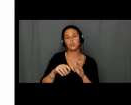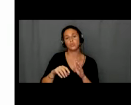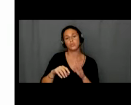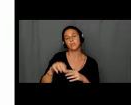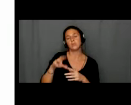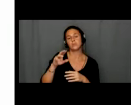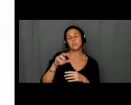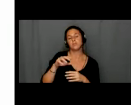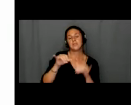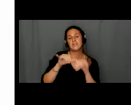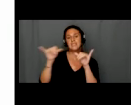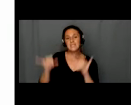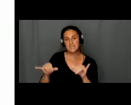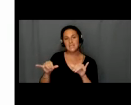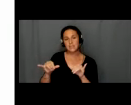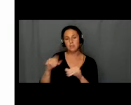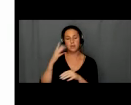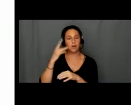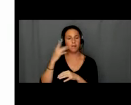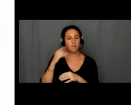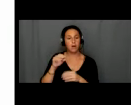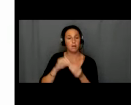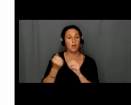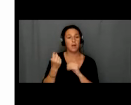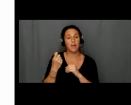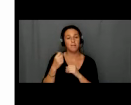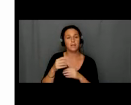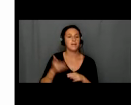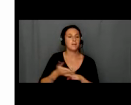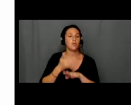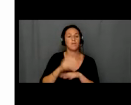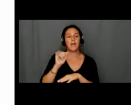Number 11 is to improve air quality monitoring in the workplace,